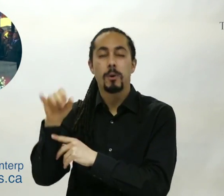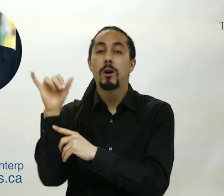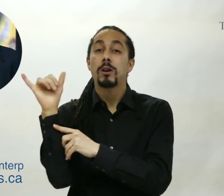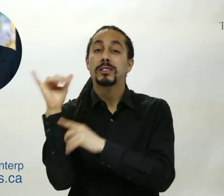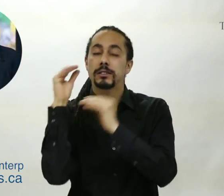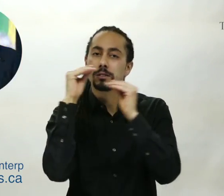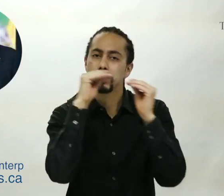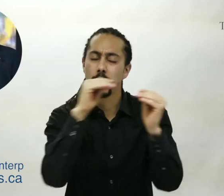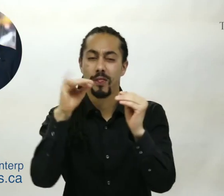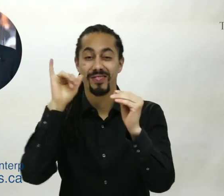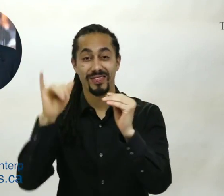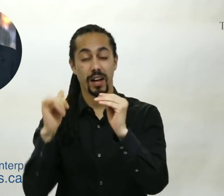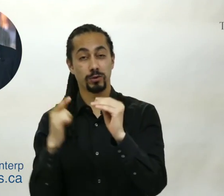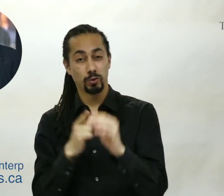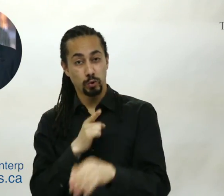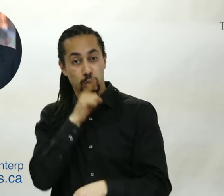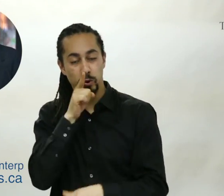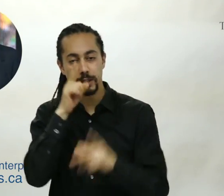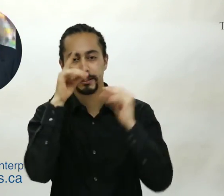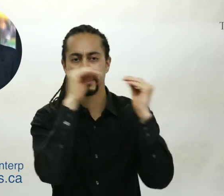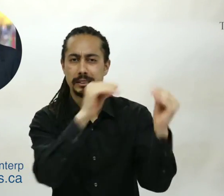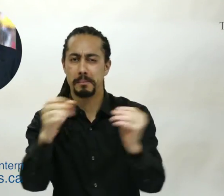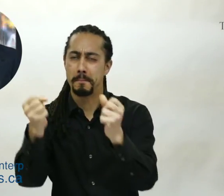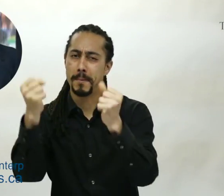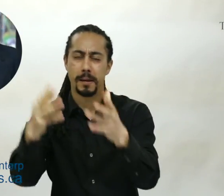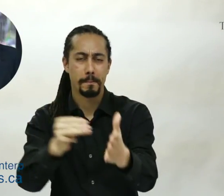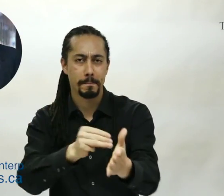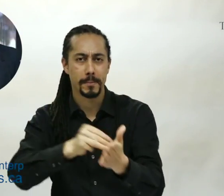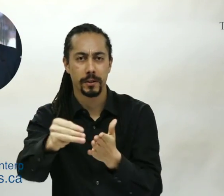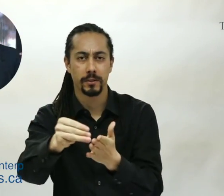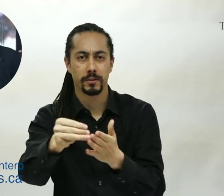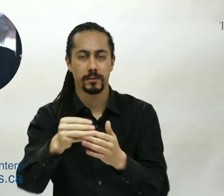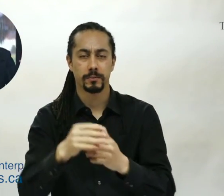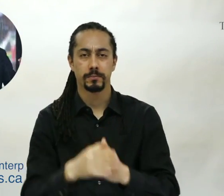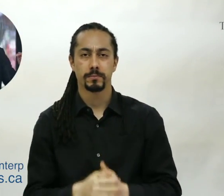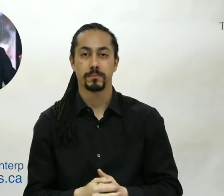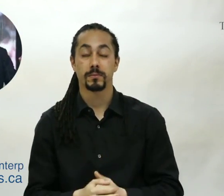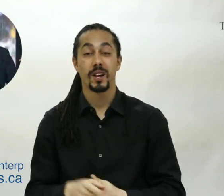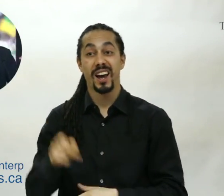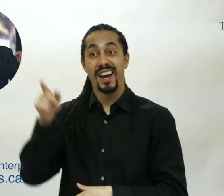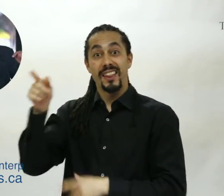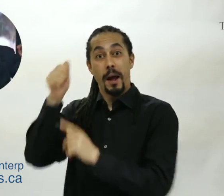It took a man like Madiba to free not just the prisoner,